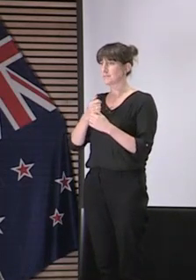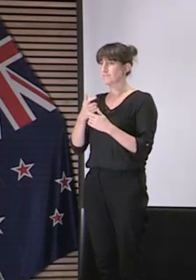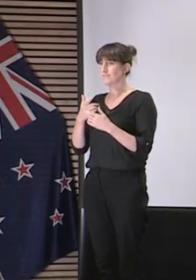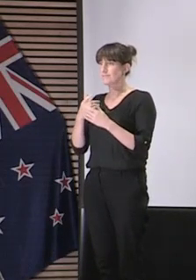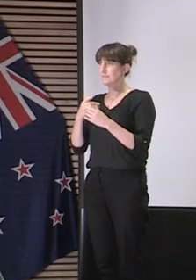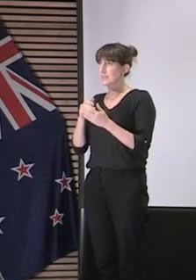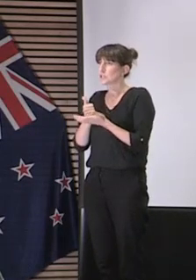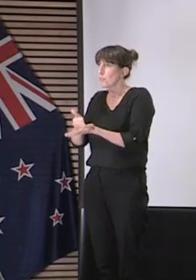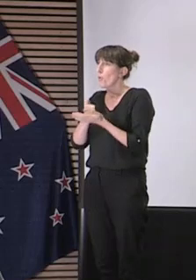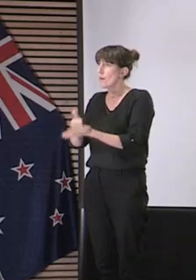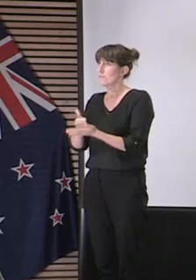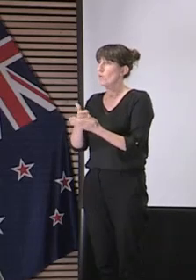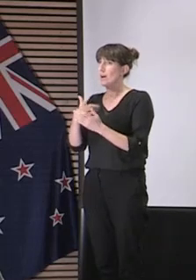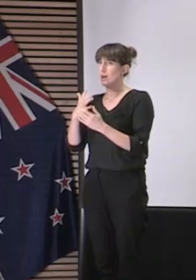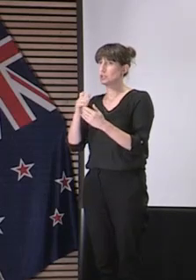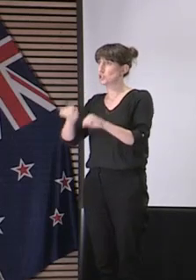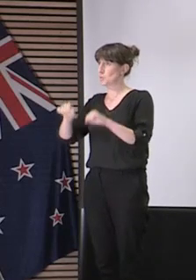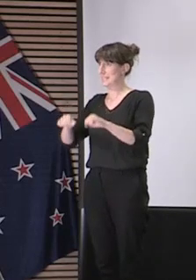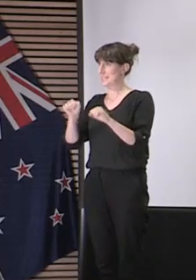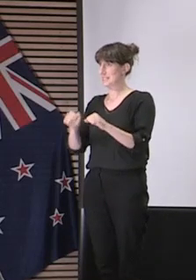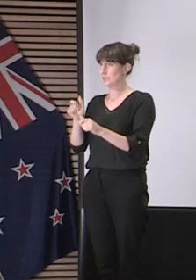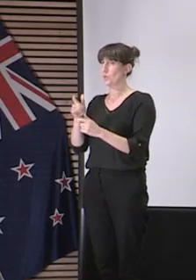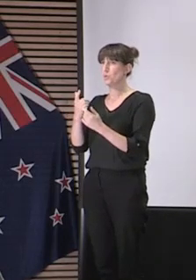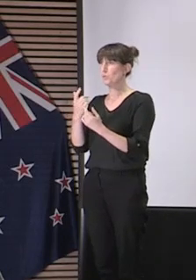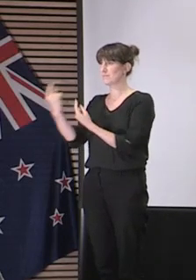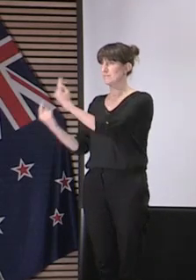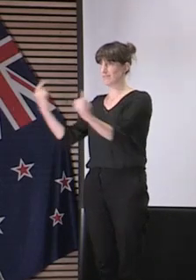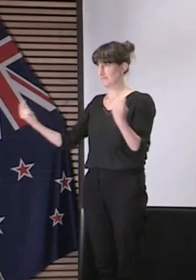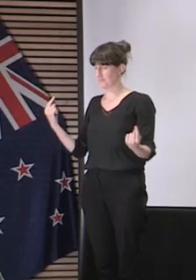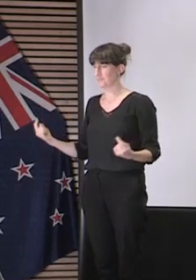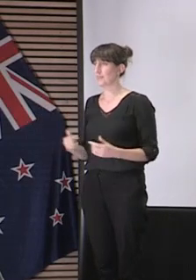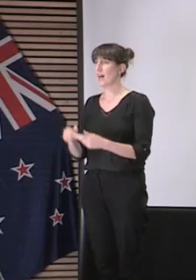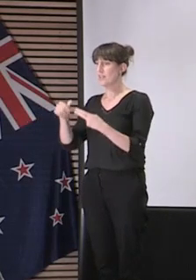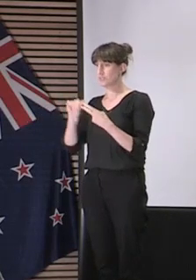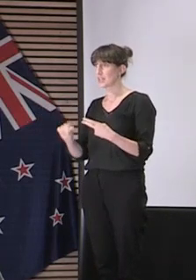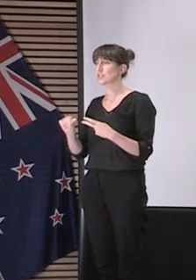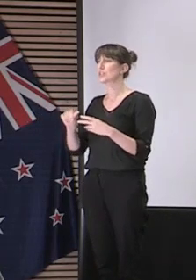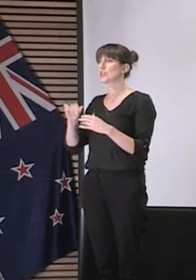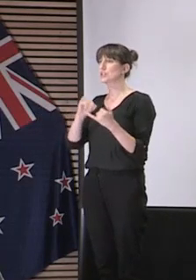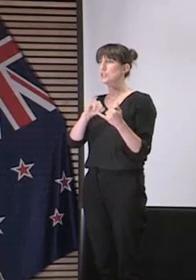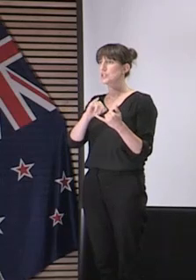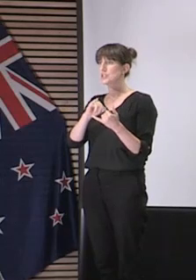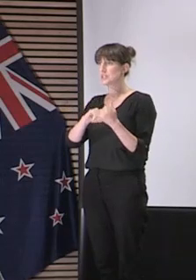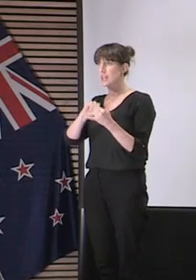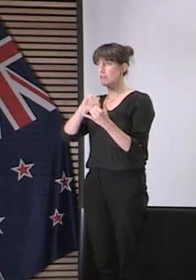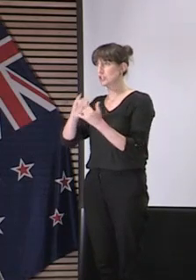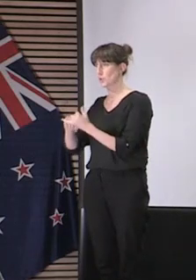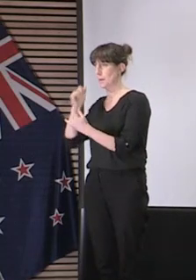our Distance Learning Package that I will speak to very, very briefly as well. This afternoon you will also have a